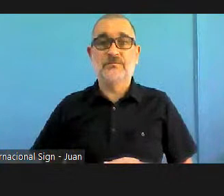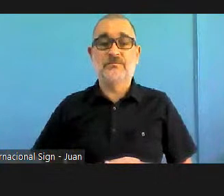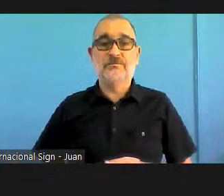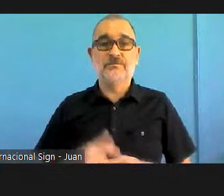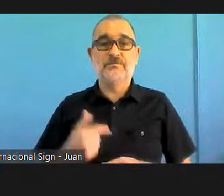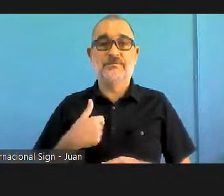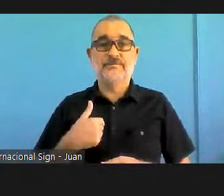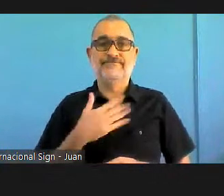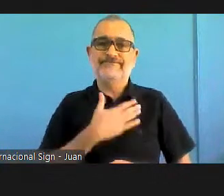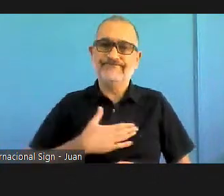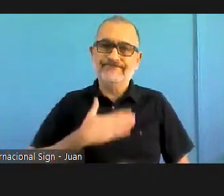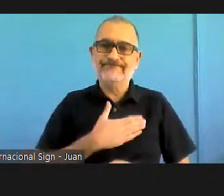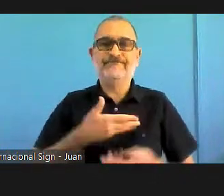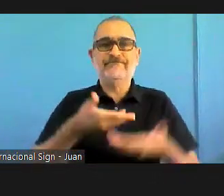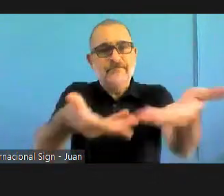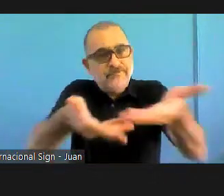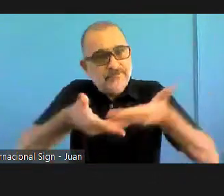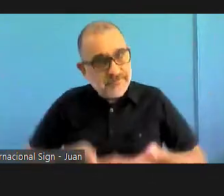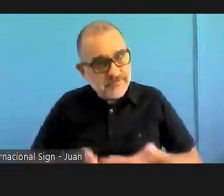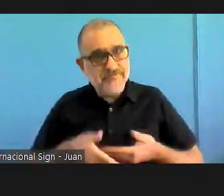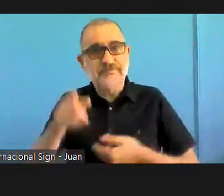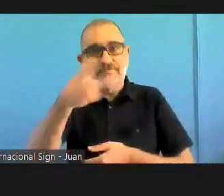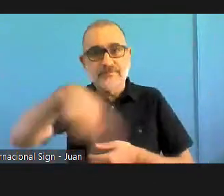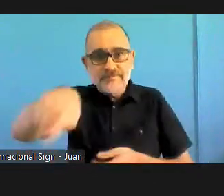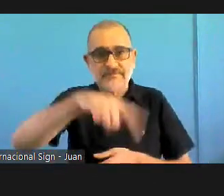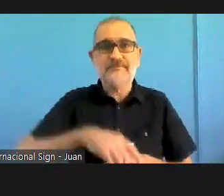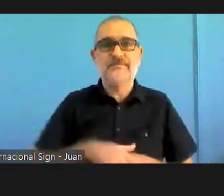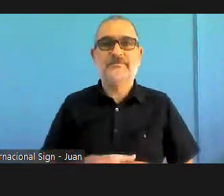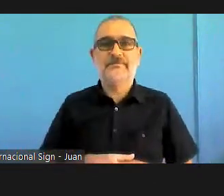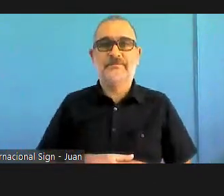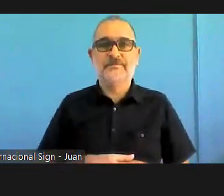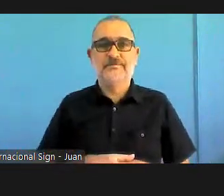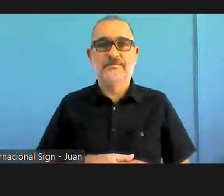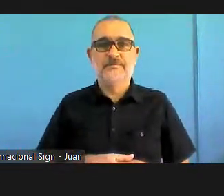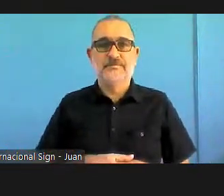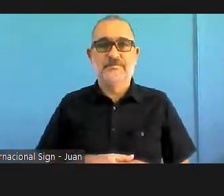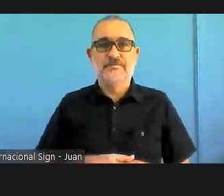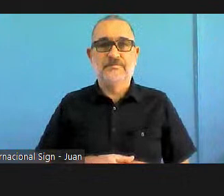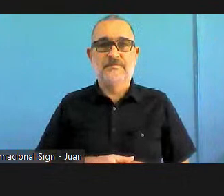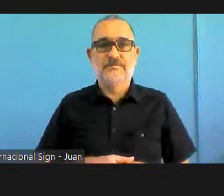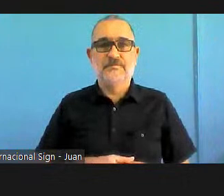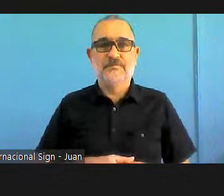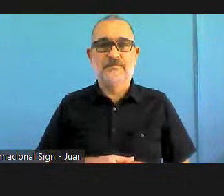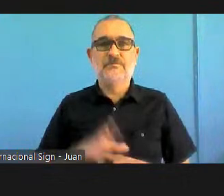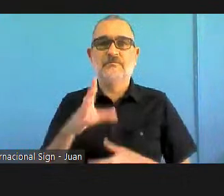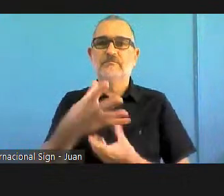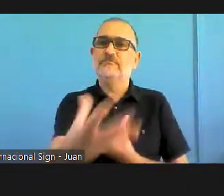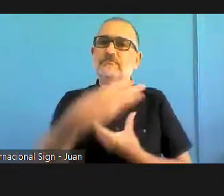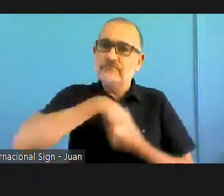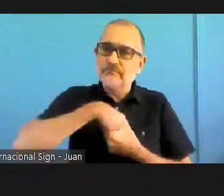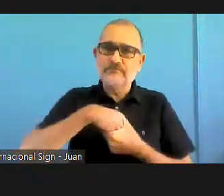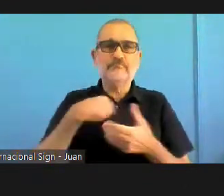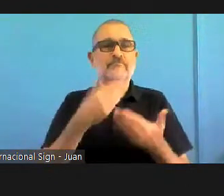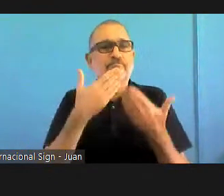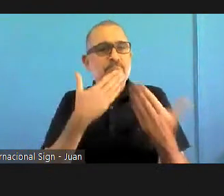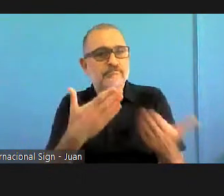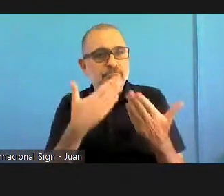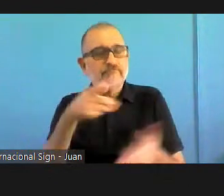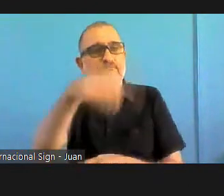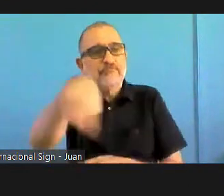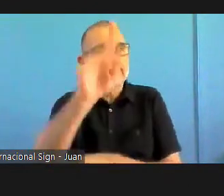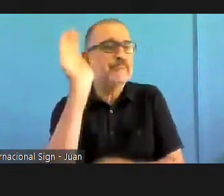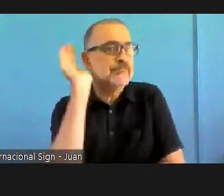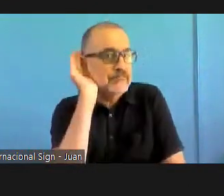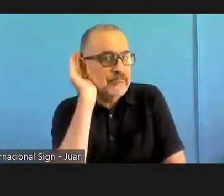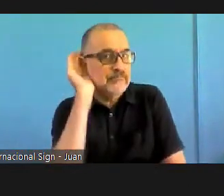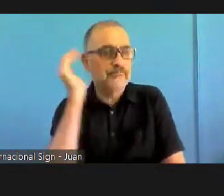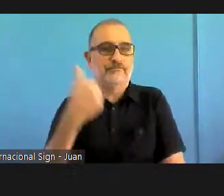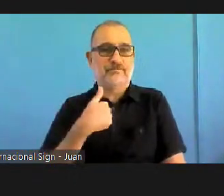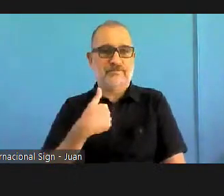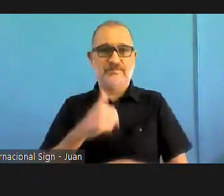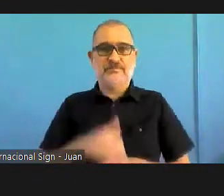I want to share with you the strategic objectives that our ministry has put out,